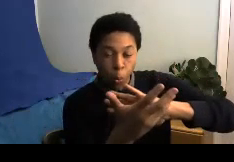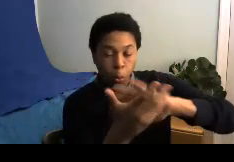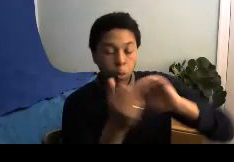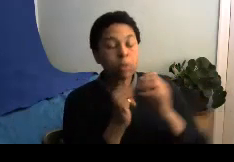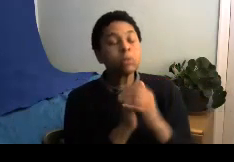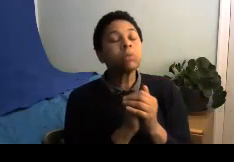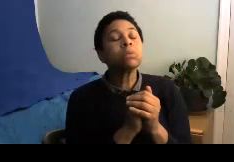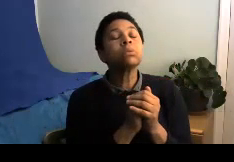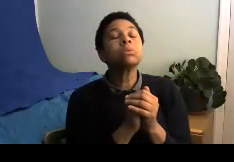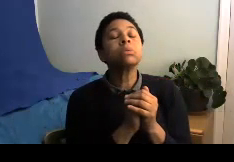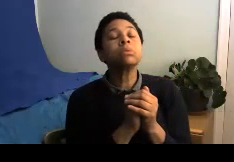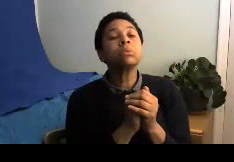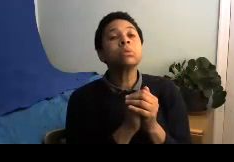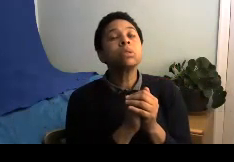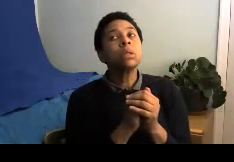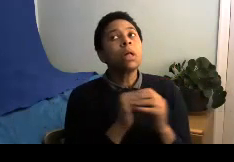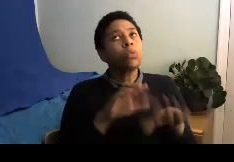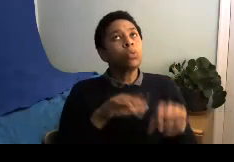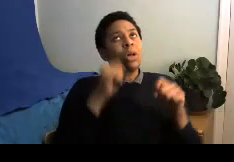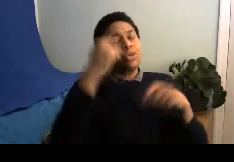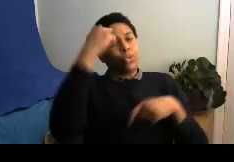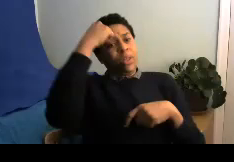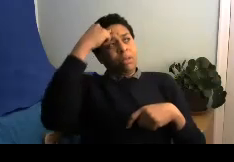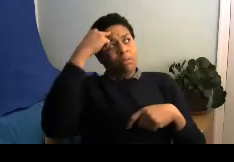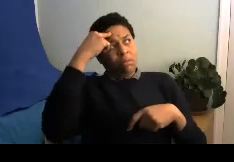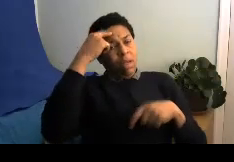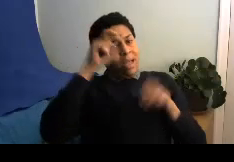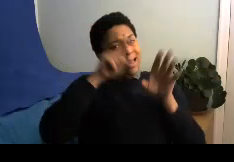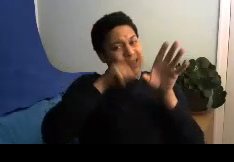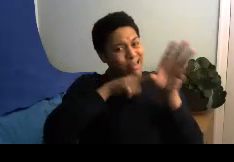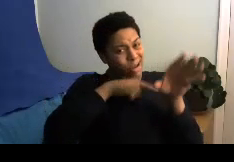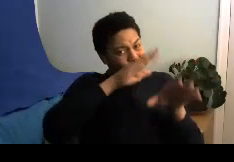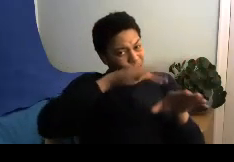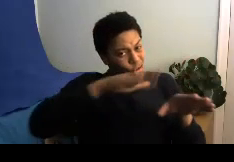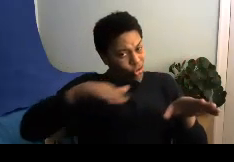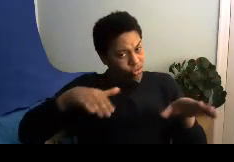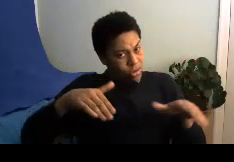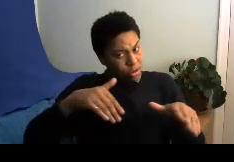, quite young children are scho led for want of a better word, i